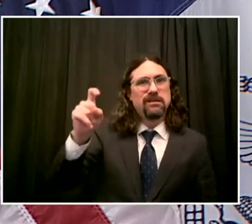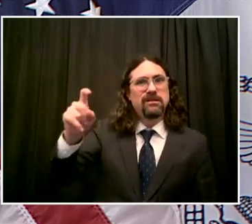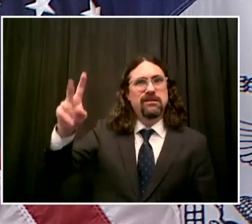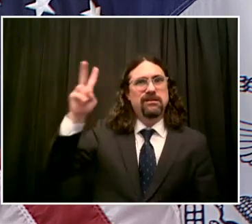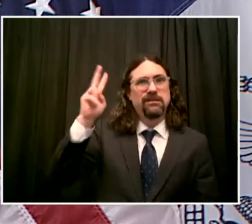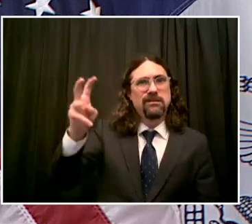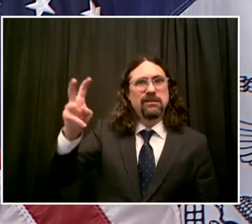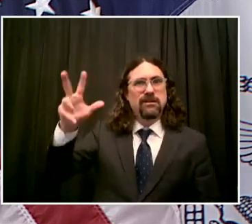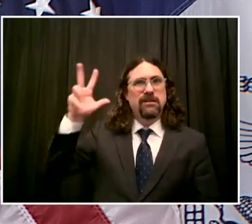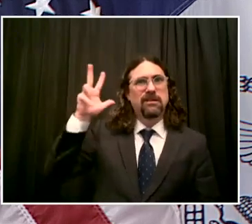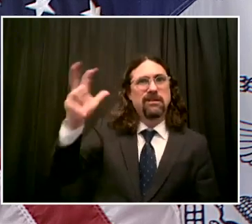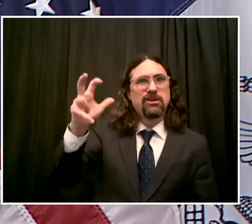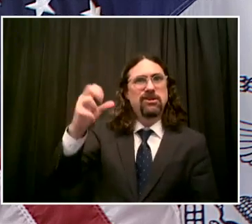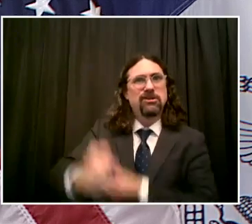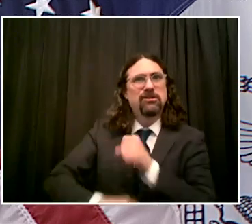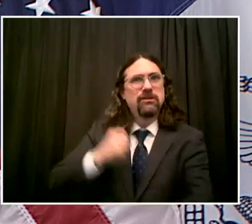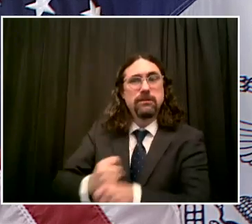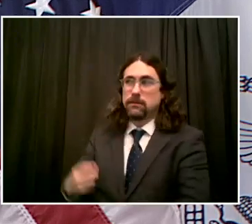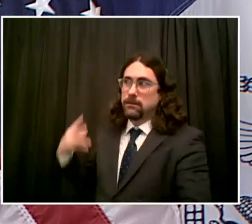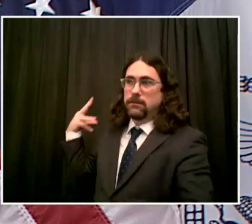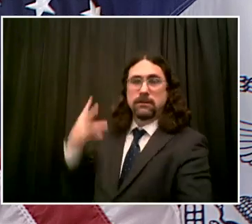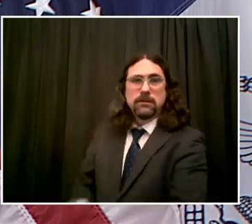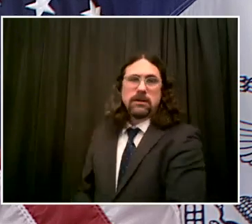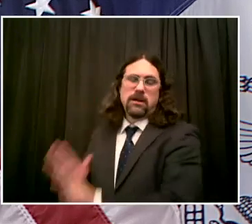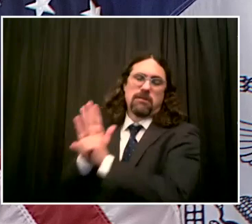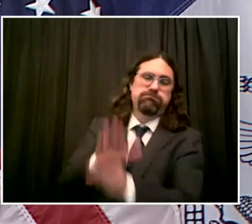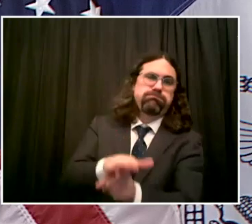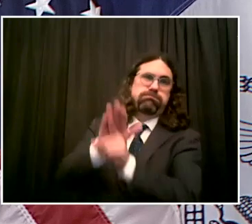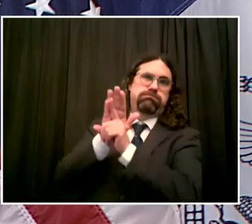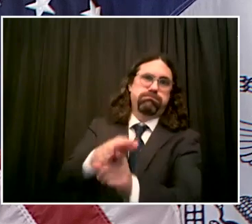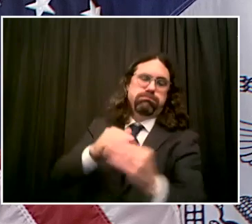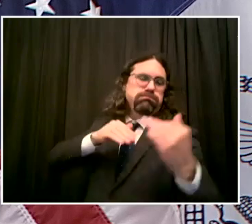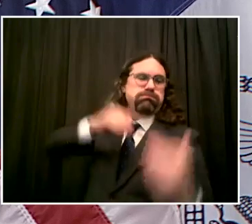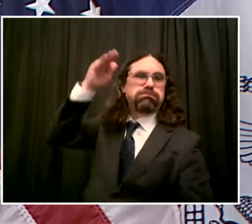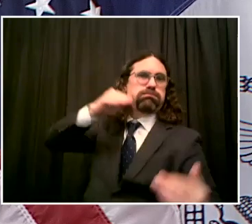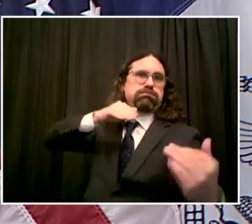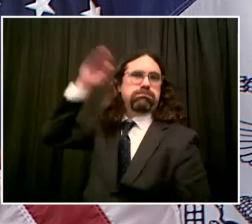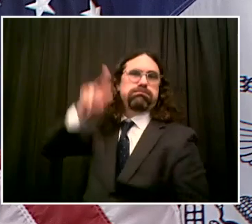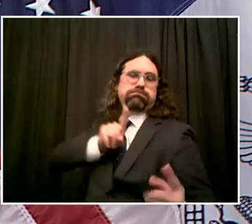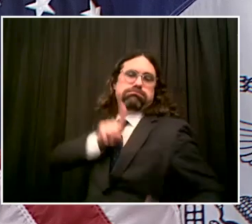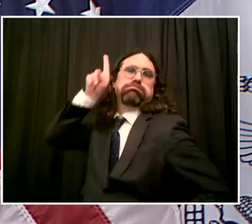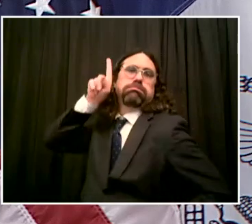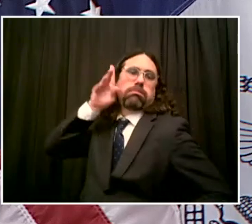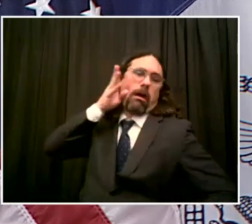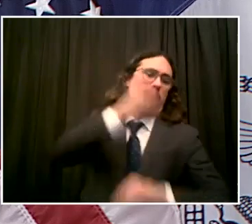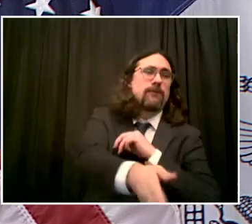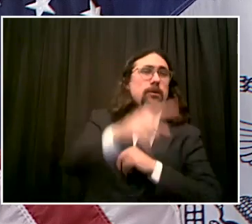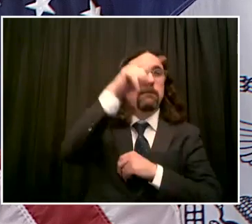THIS IS A POWERFUL, PAINFUL HISTORICAL MOMENT. I HAVE EYES TO SEE. WE'RE NOT GOING TO TREATED LIKE